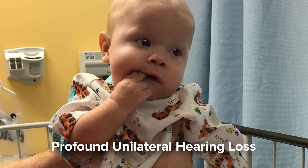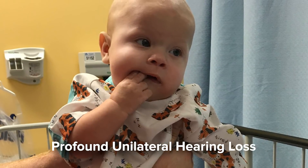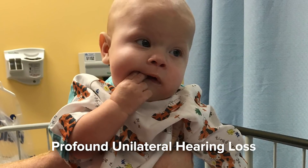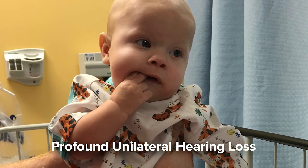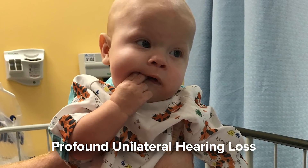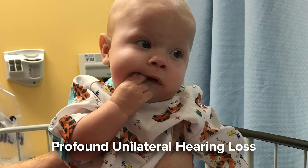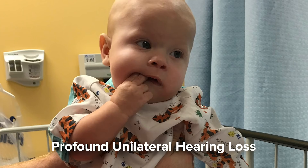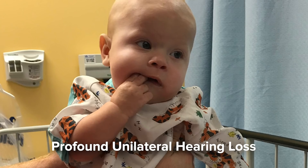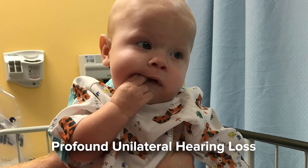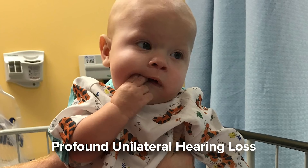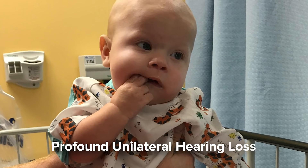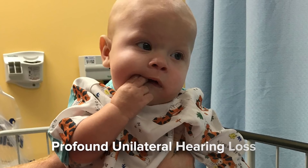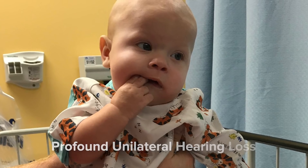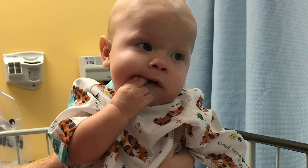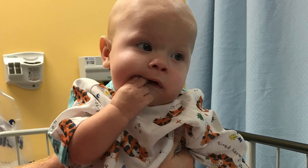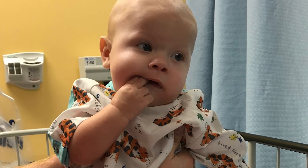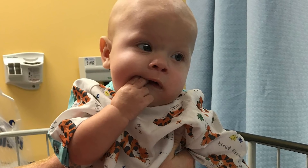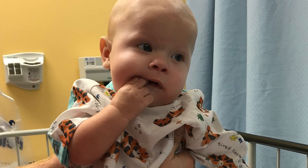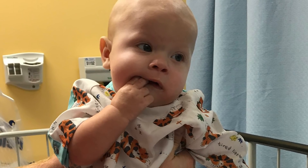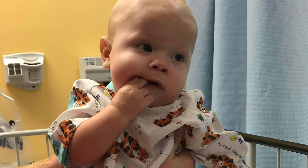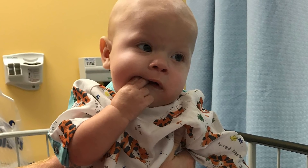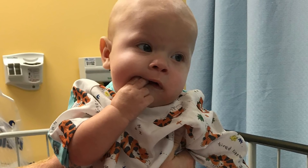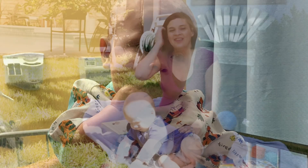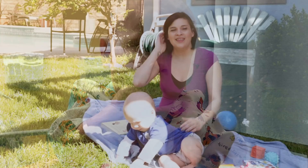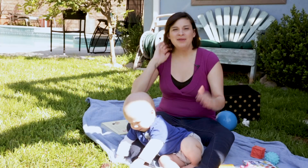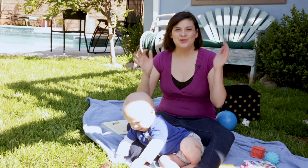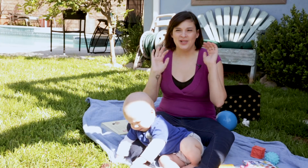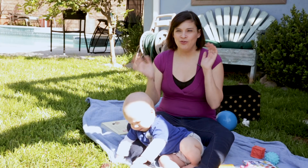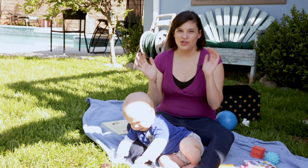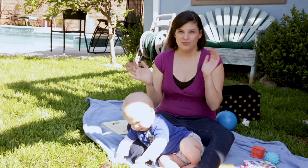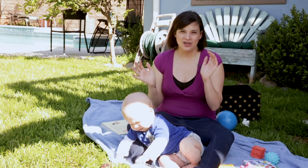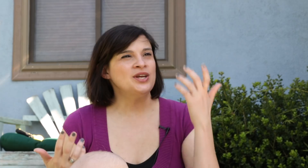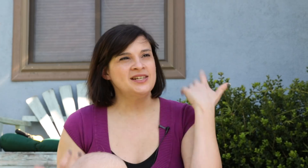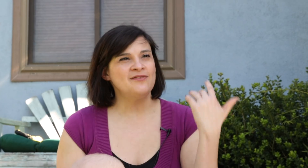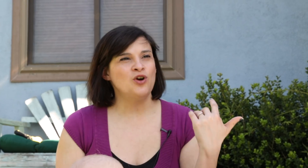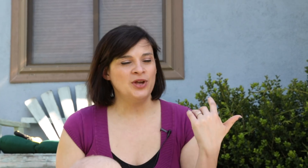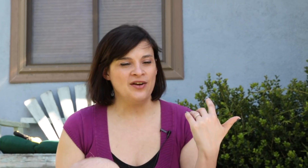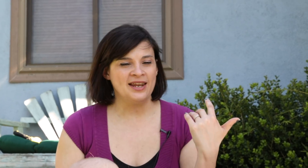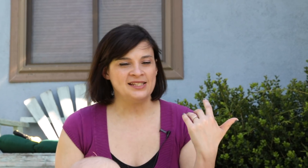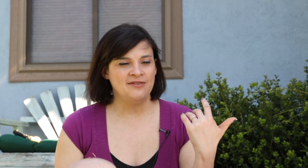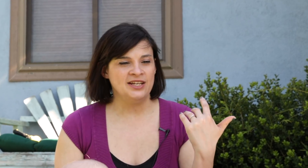in his right ear, which means he is completely deaf in his right ear, and that means there's a lot of question marks. He does have normal hearing in his left ear,